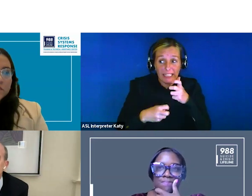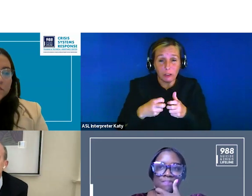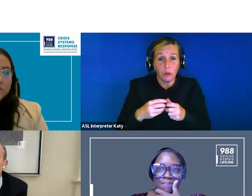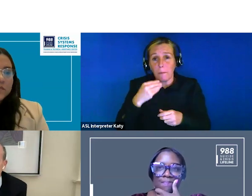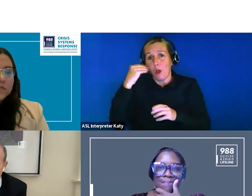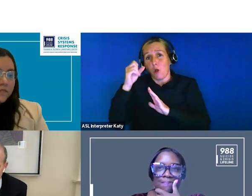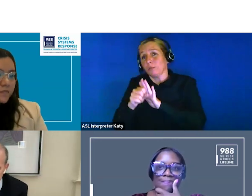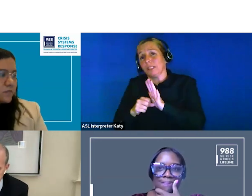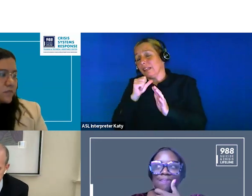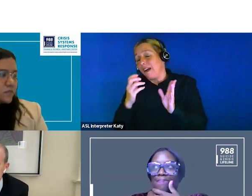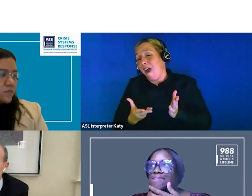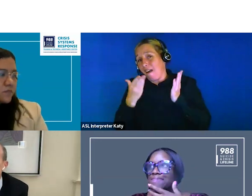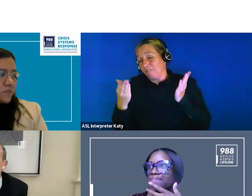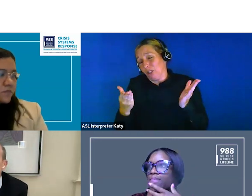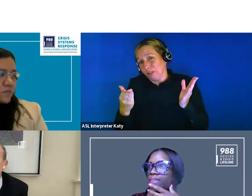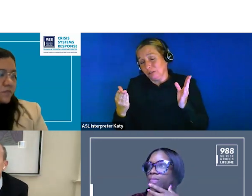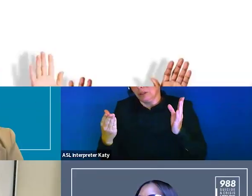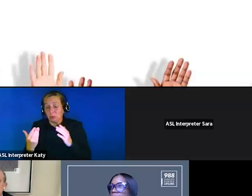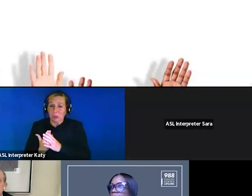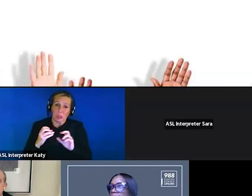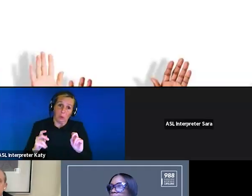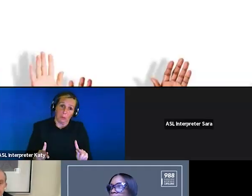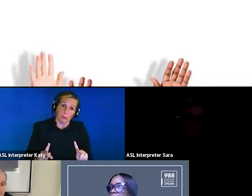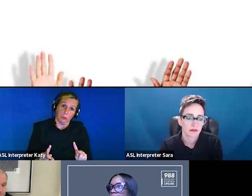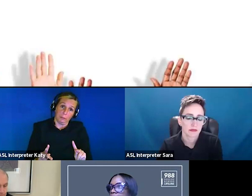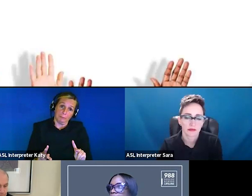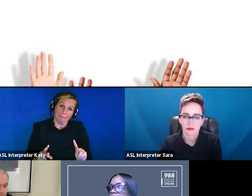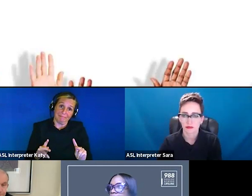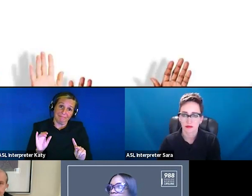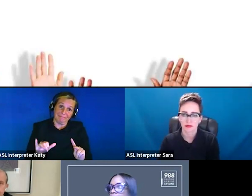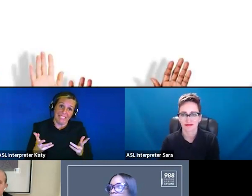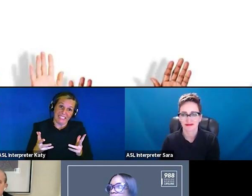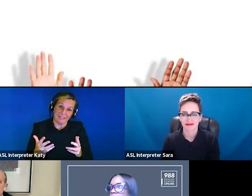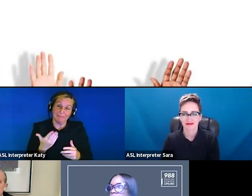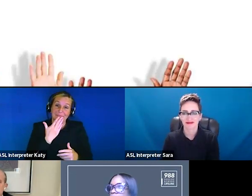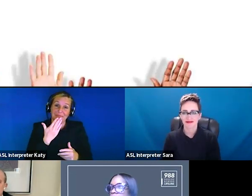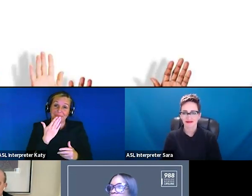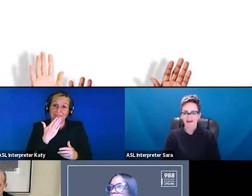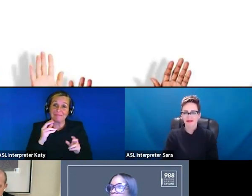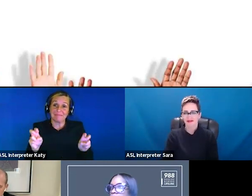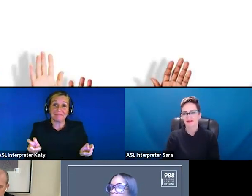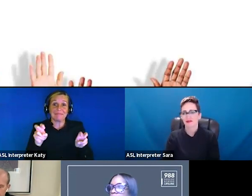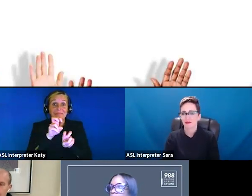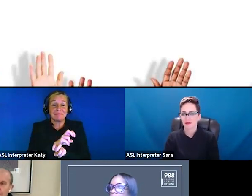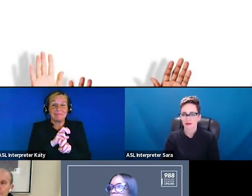Thank you. Thank you so much, Director Johnson